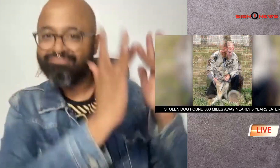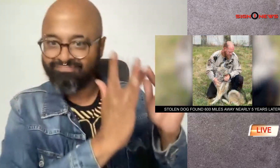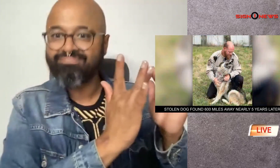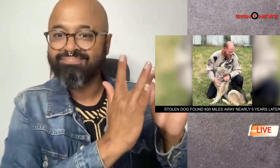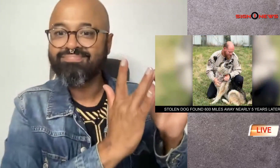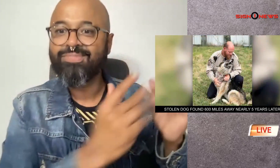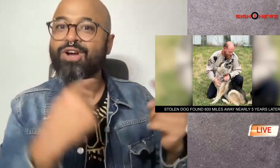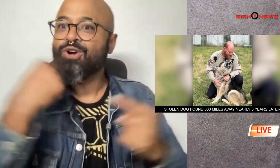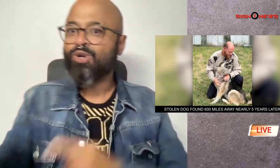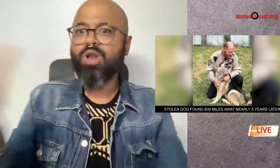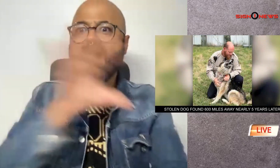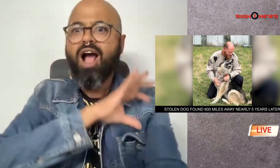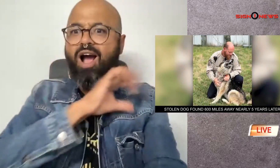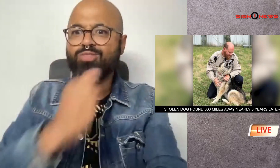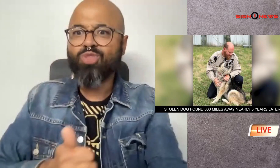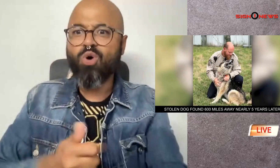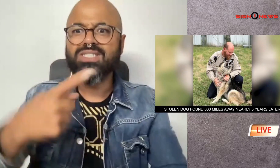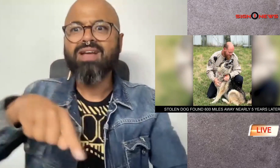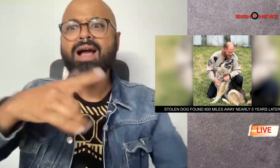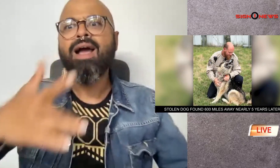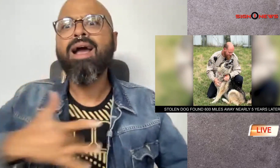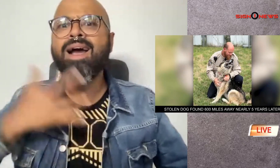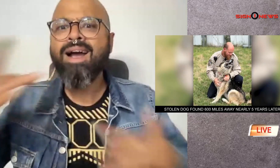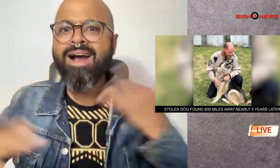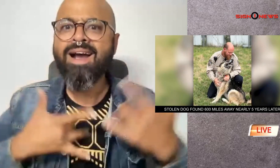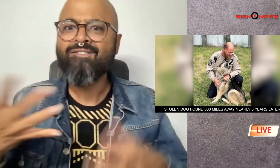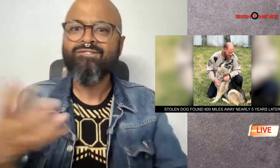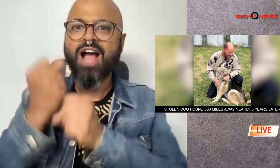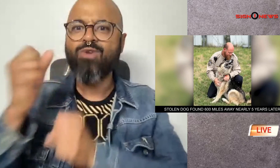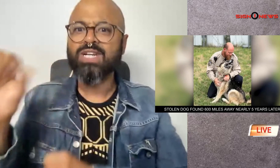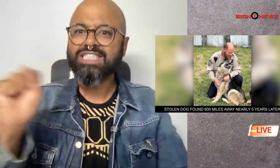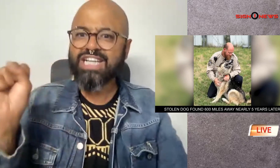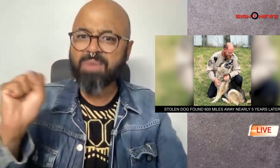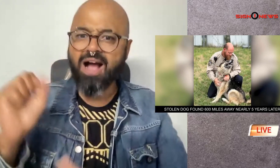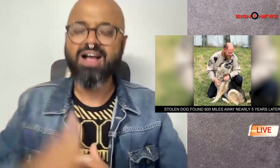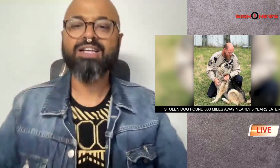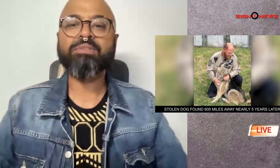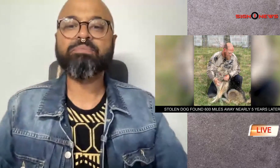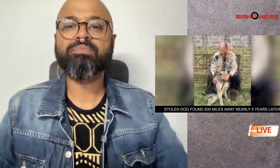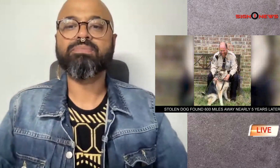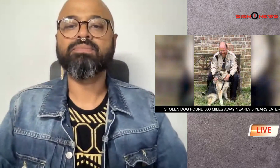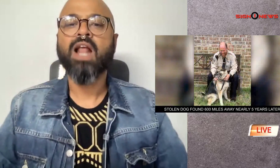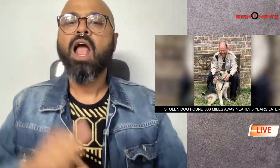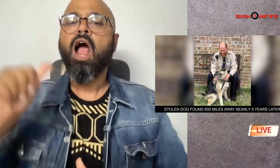the owner was contacted and told authorities that she was so excited that Sheba was found